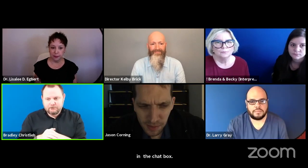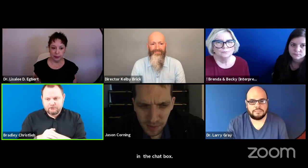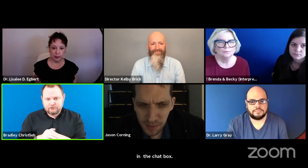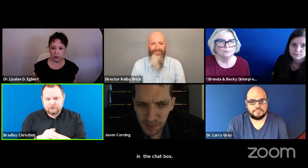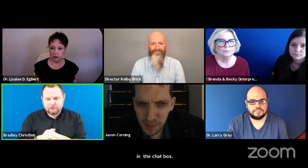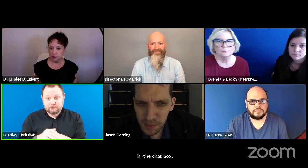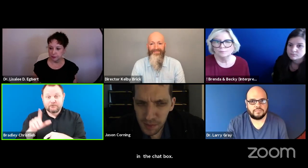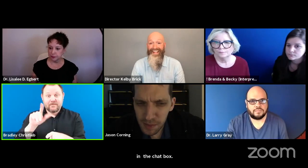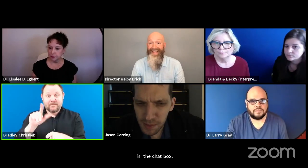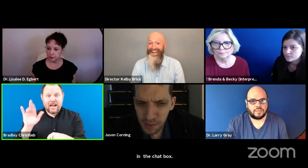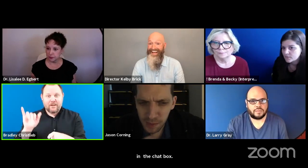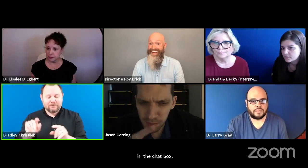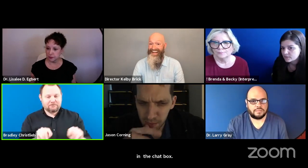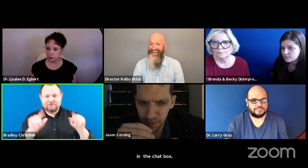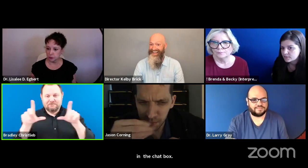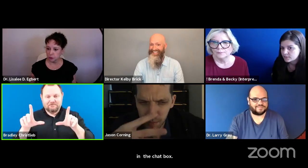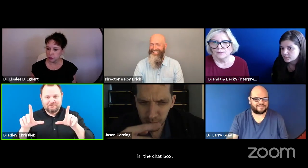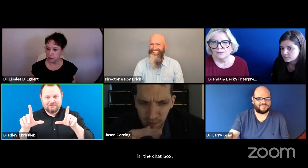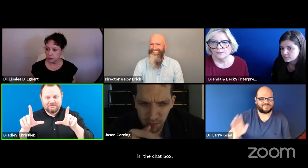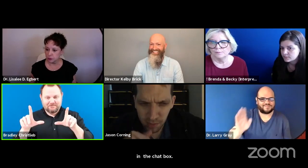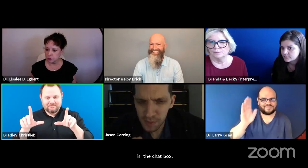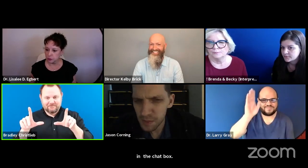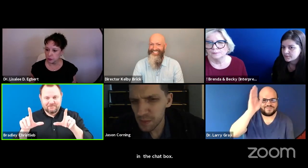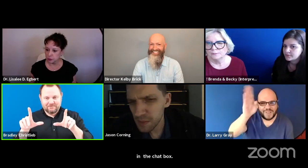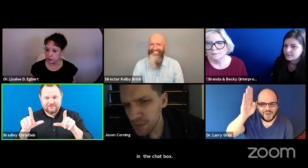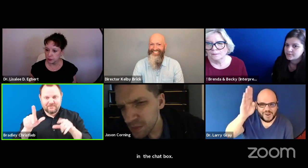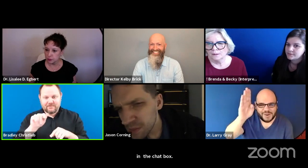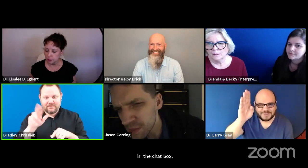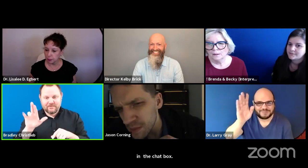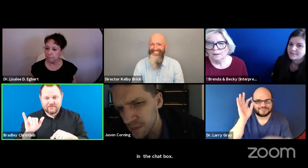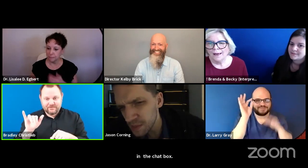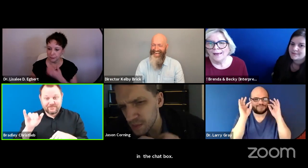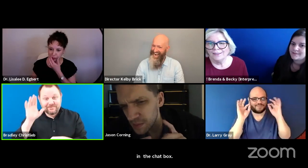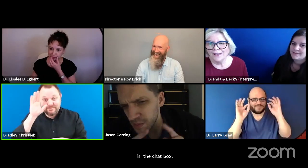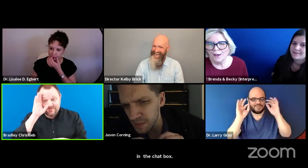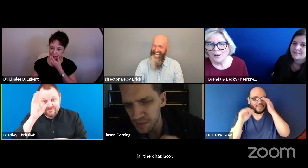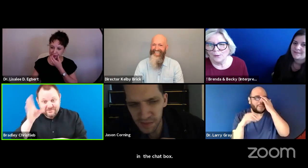Hello.